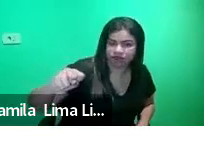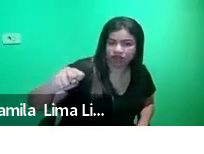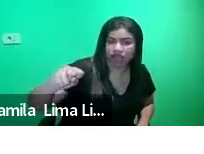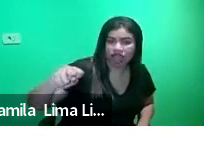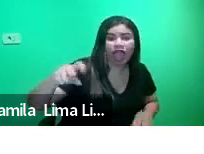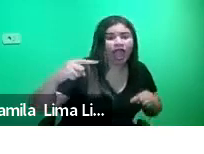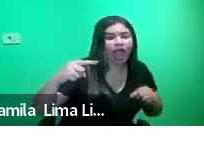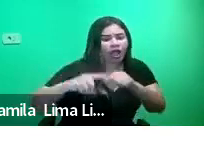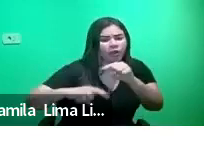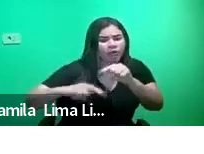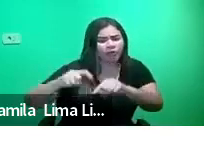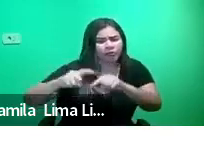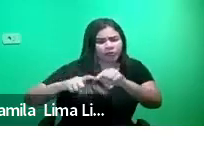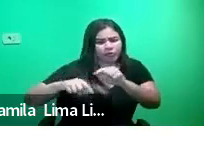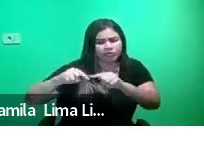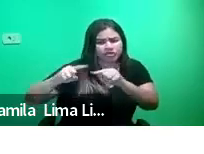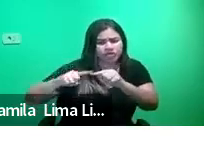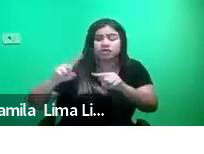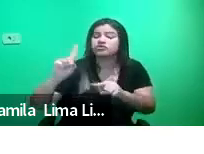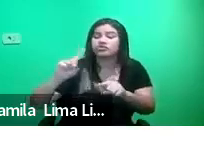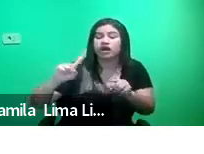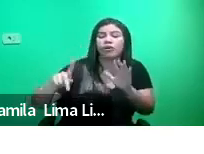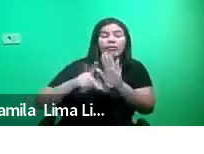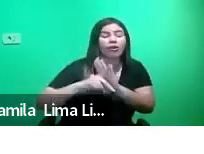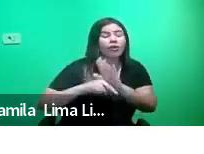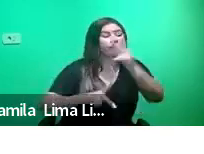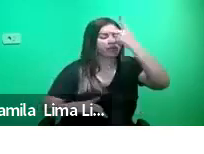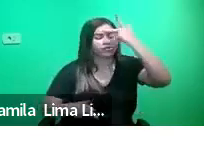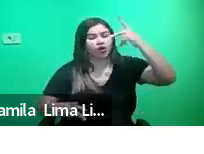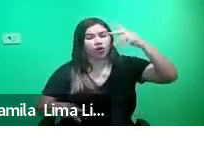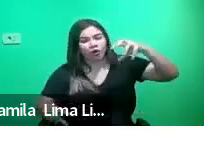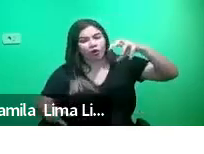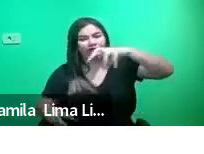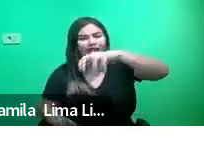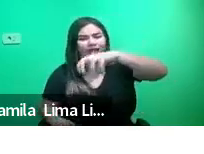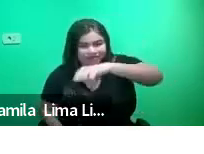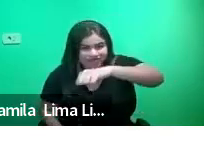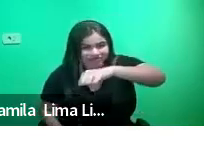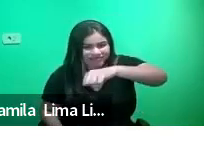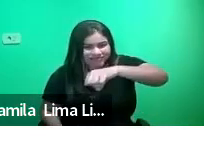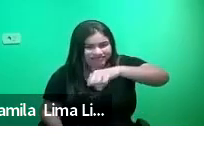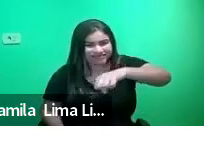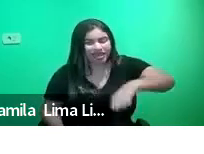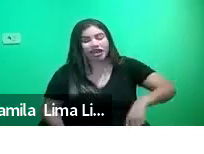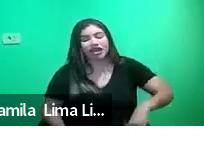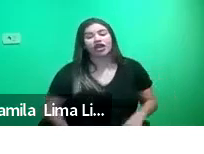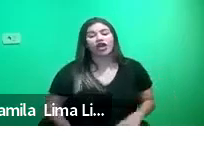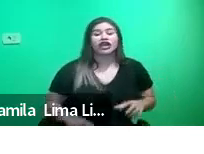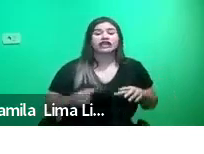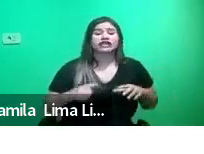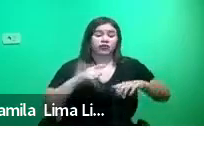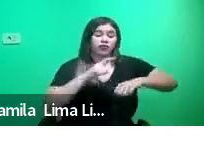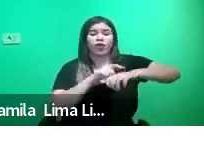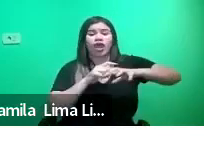In this In this way. others carry out the the initial idea of the unsuccessful, grasping movement